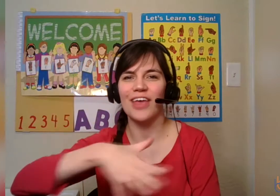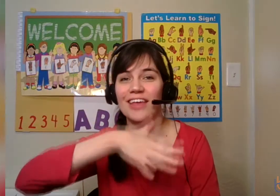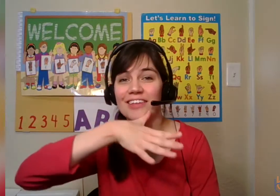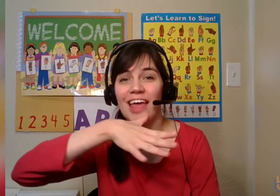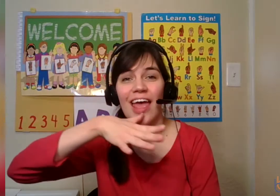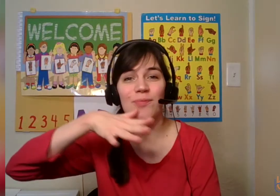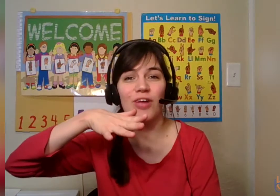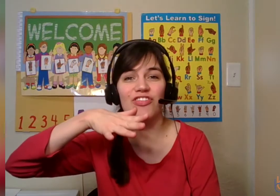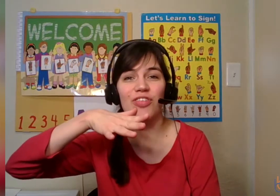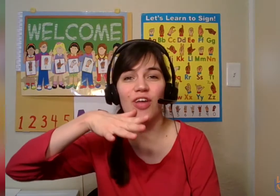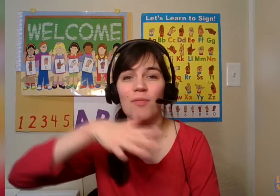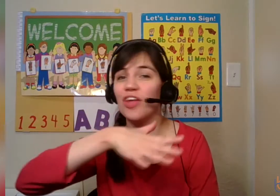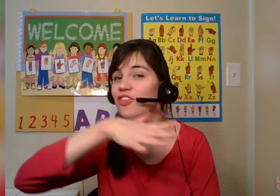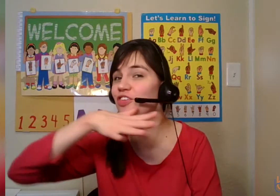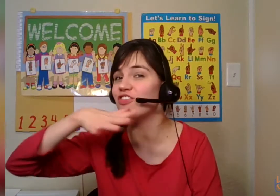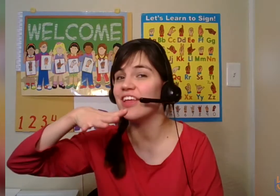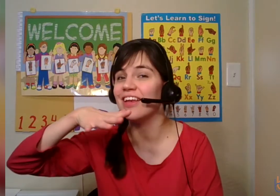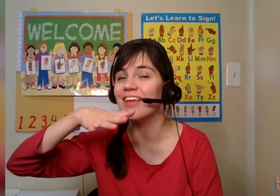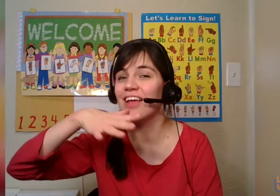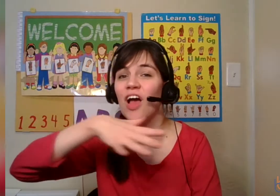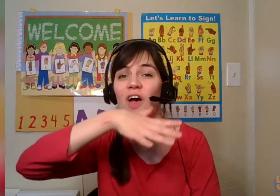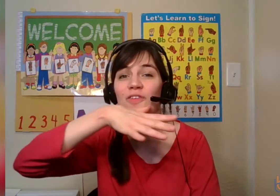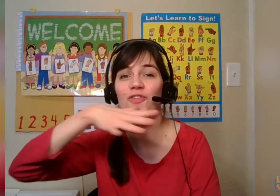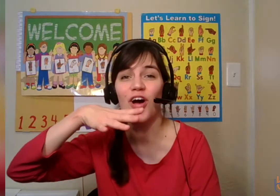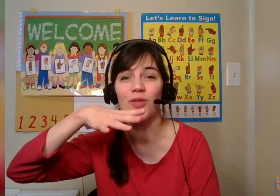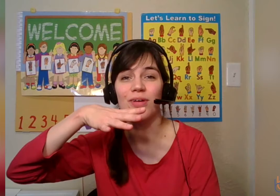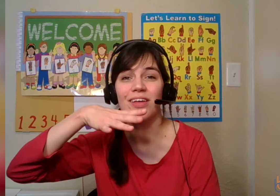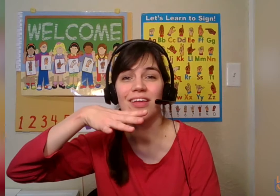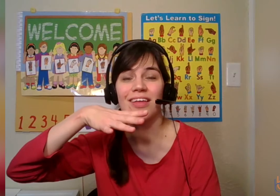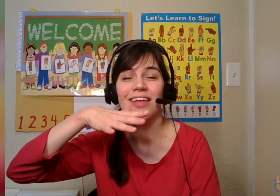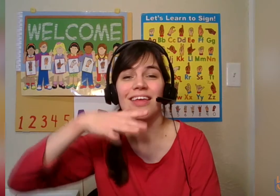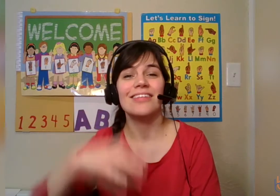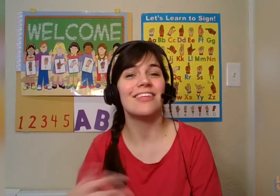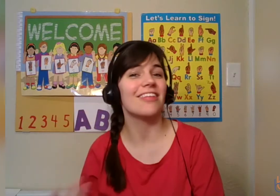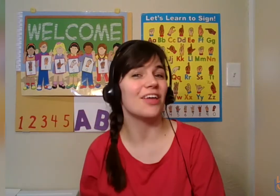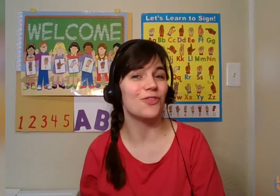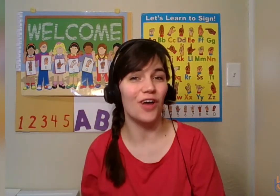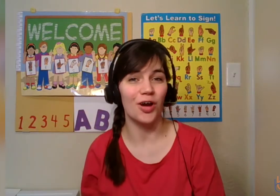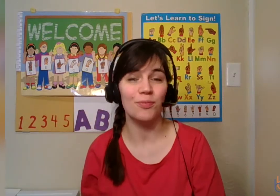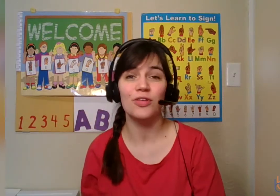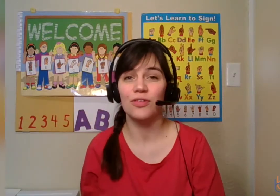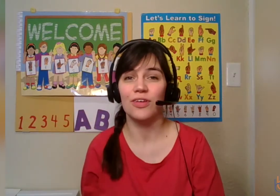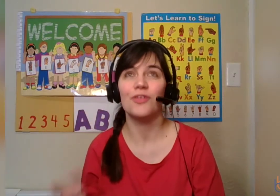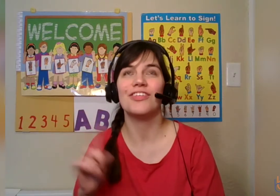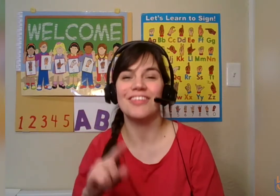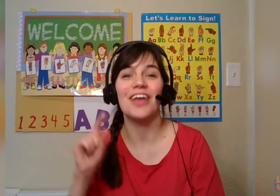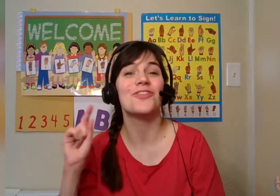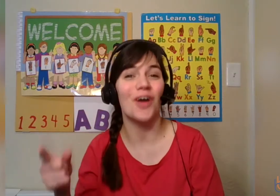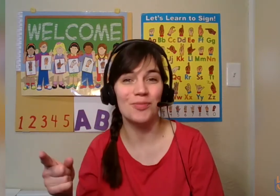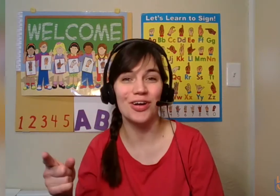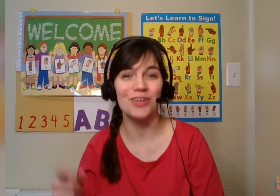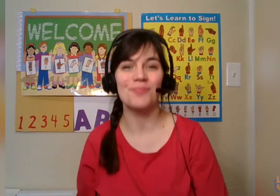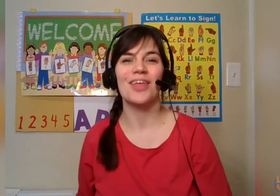hand and brush your thumb under your chin. Farm. To sign farm-- to sign farmer,